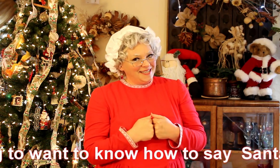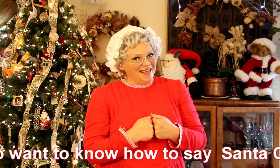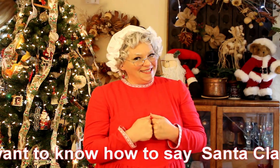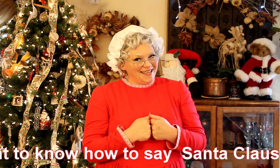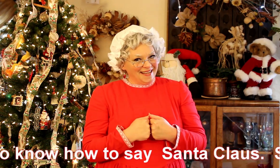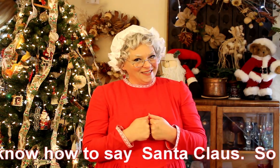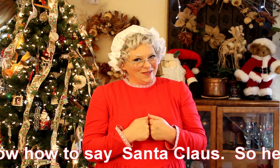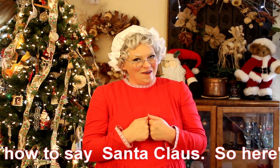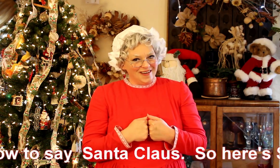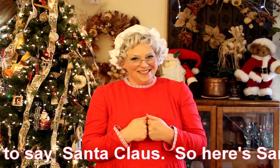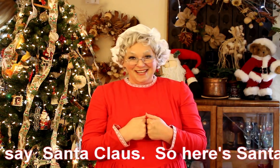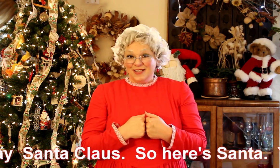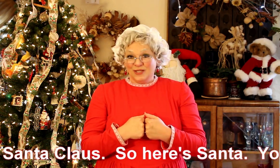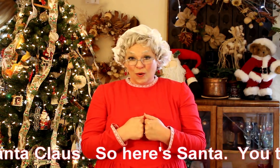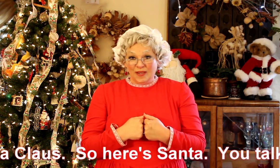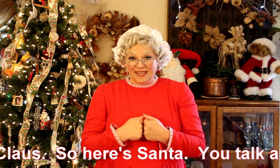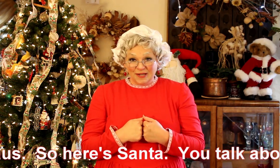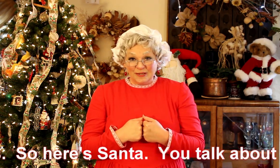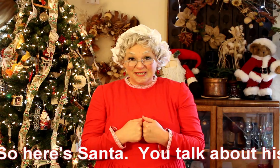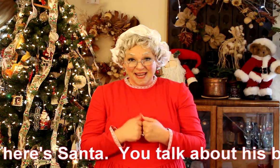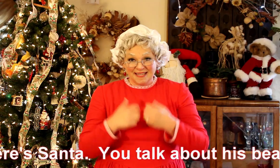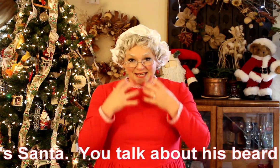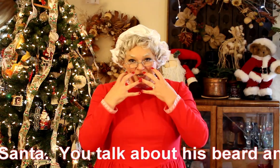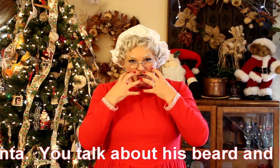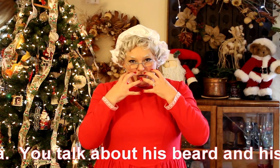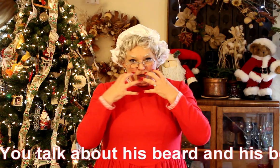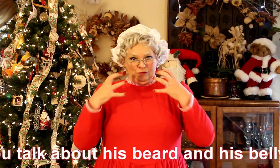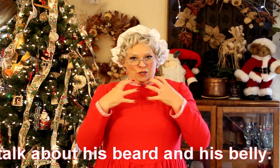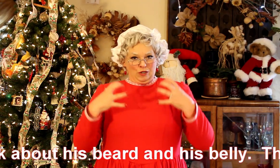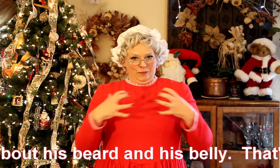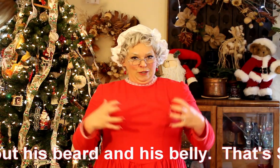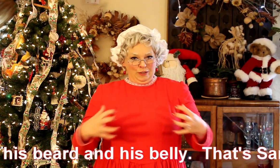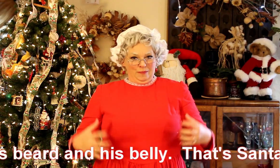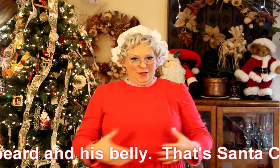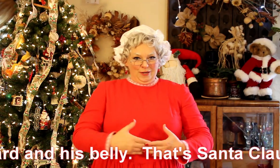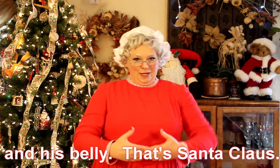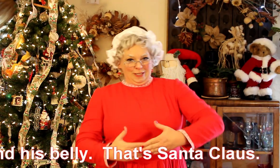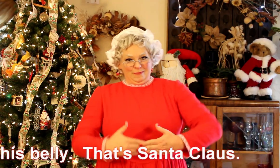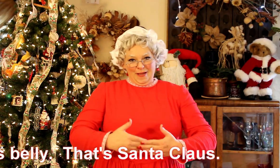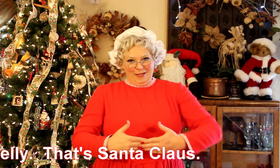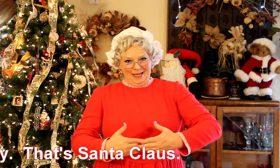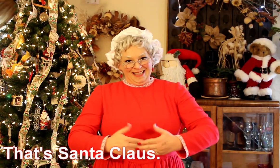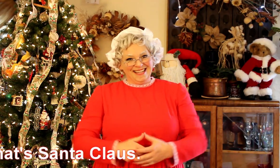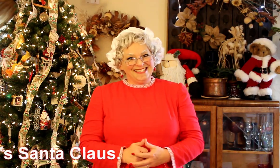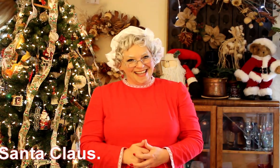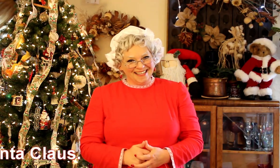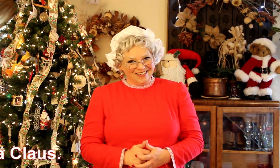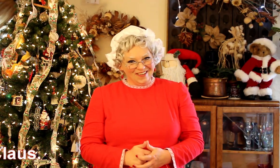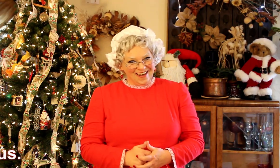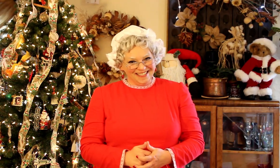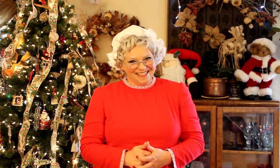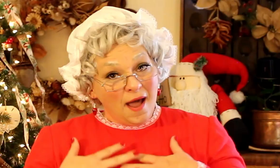Santa Claus. So here's Santa. You talk about his beard and his belly. That's Santa Claus.